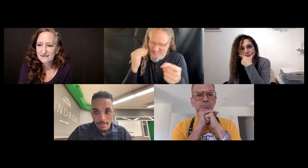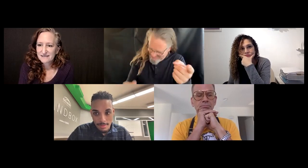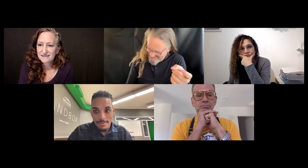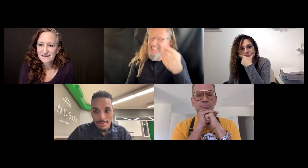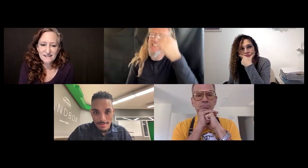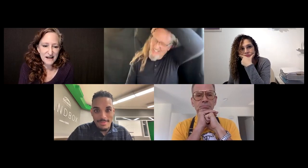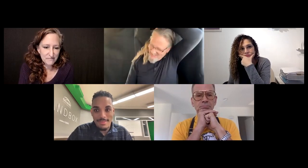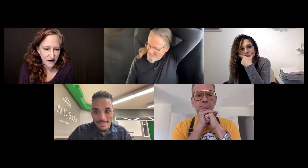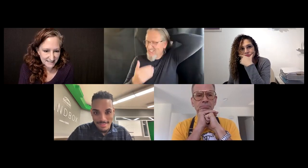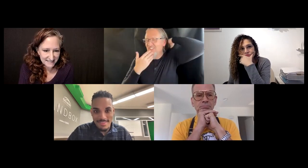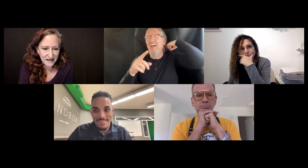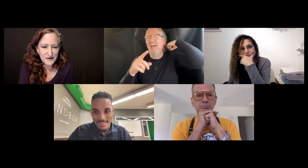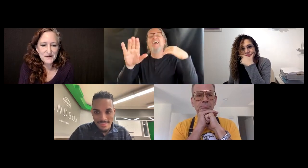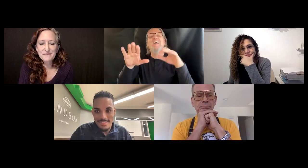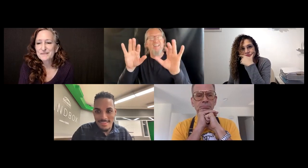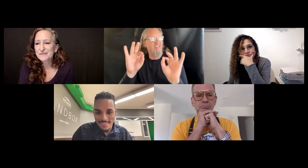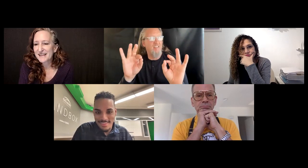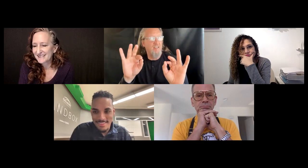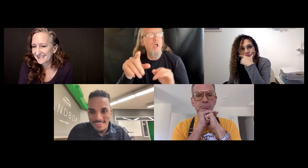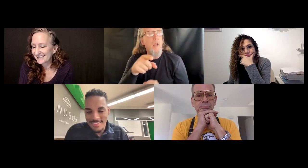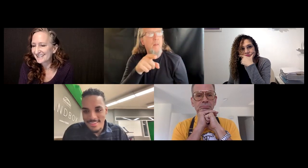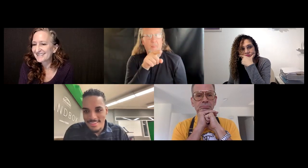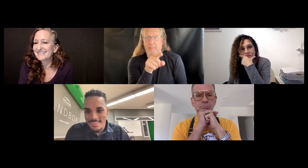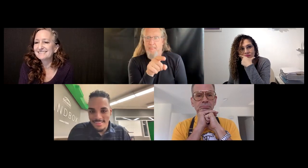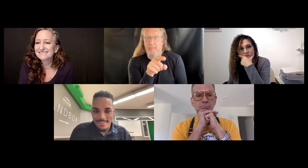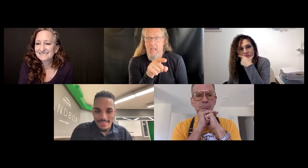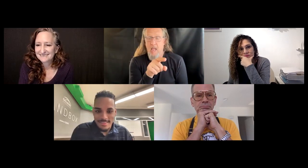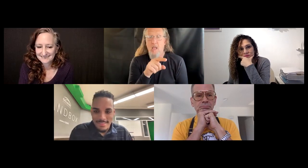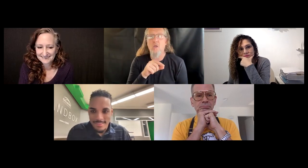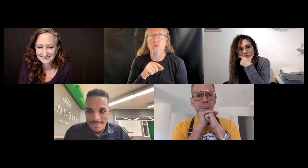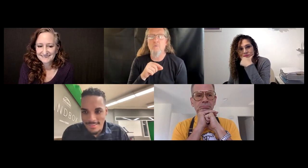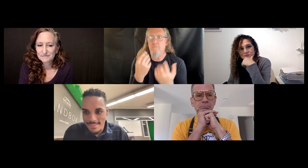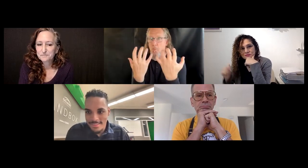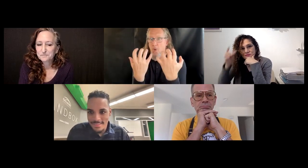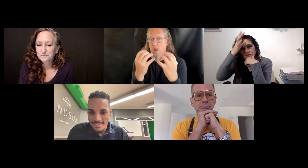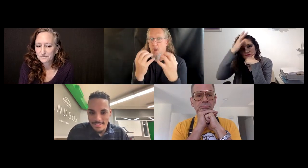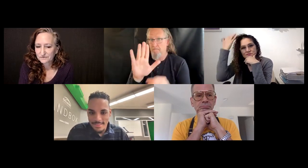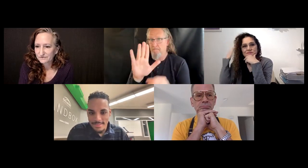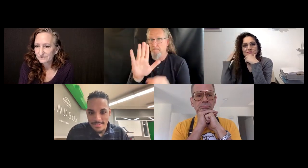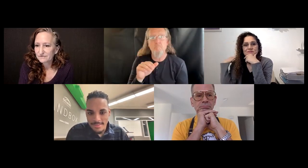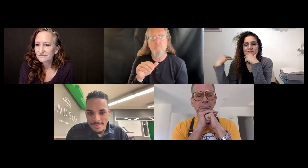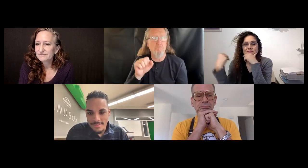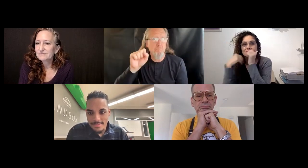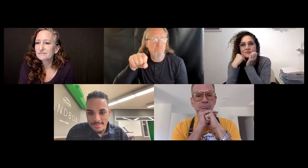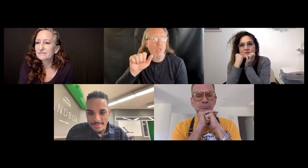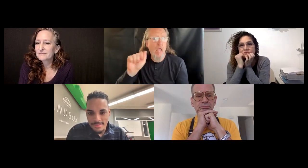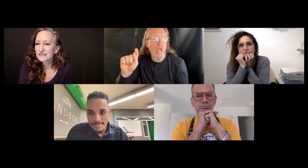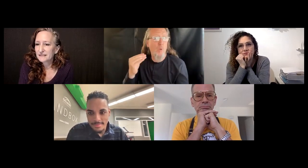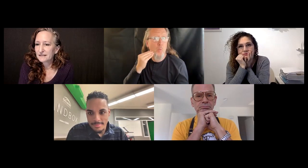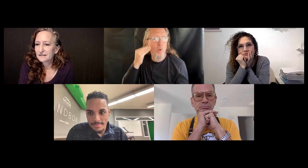Yes. Good answer.